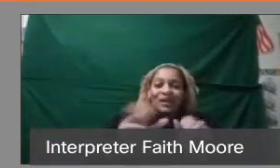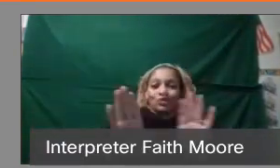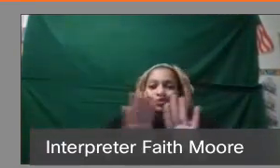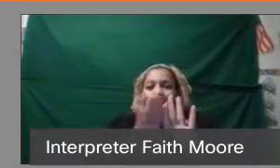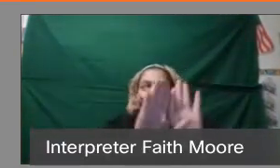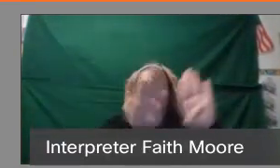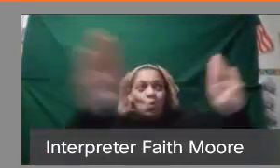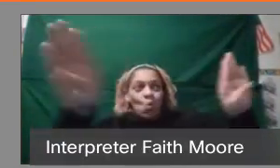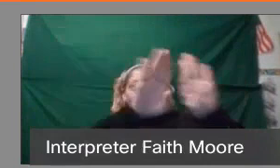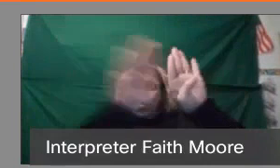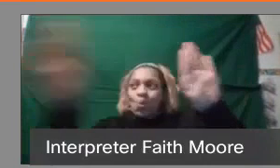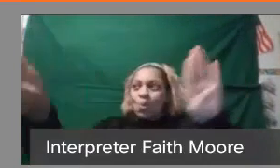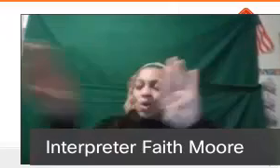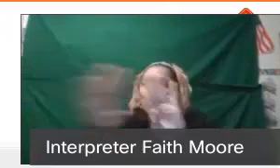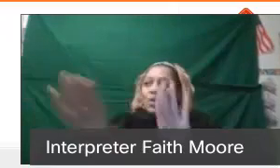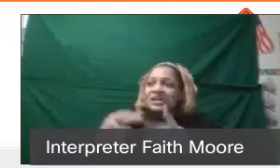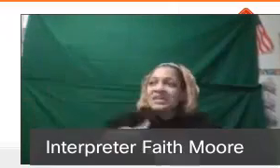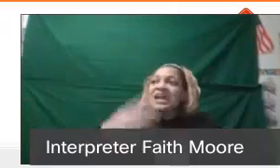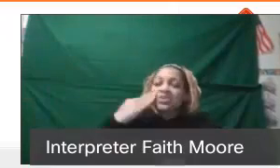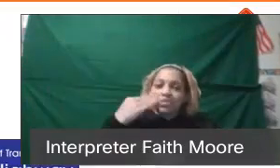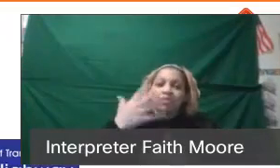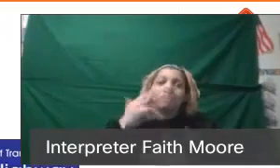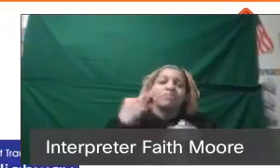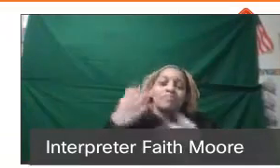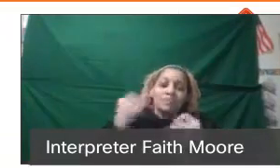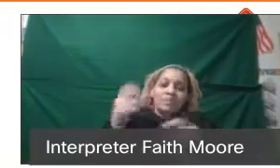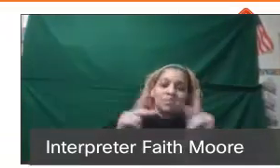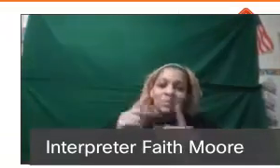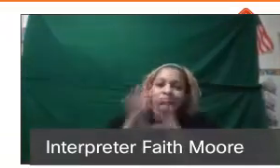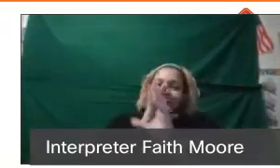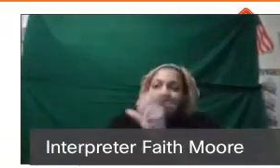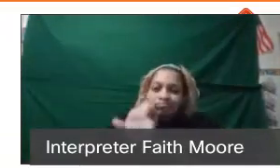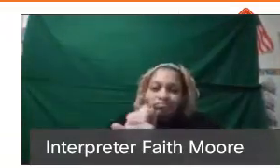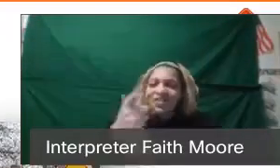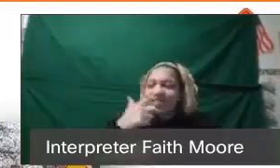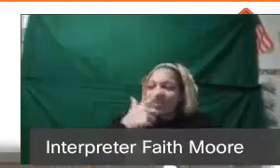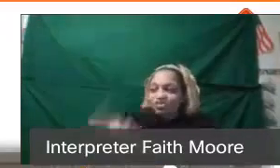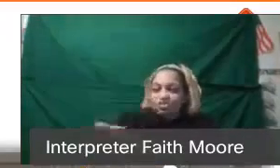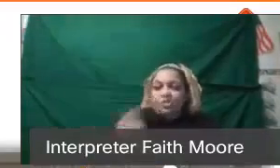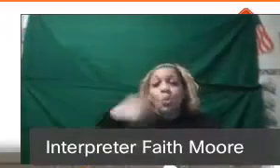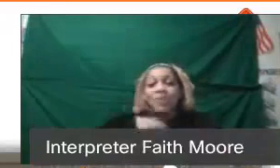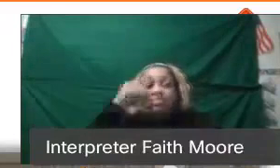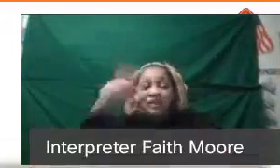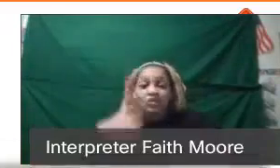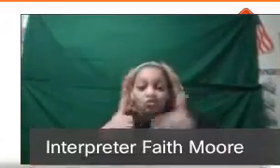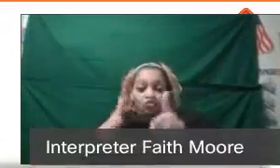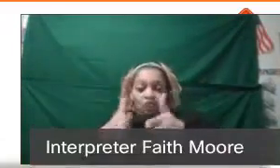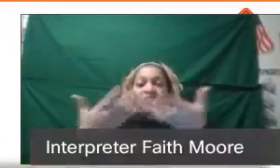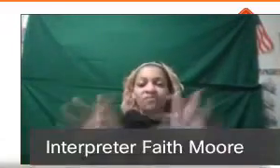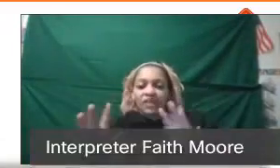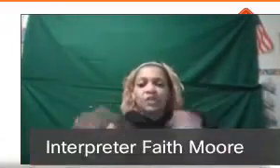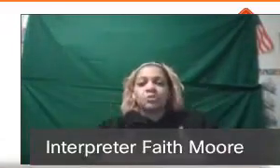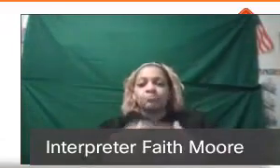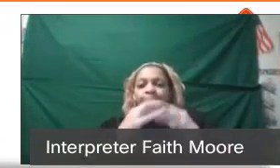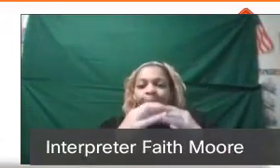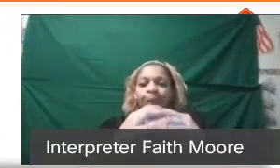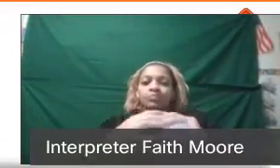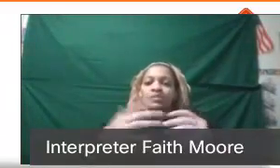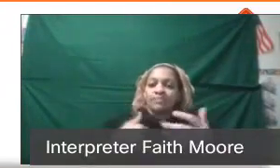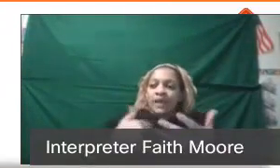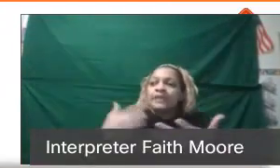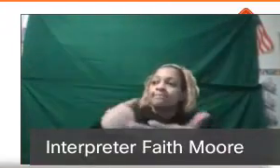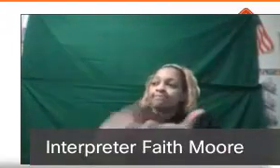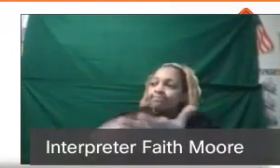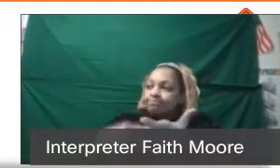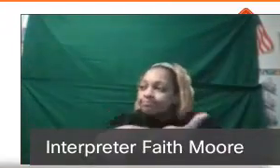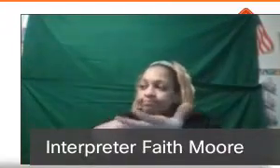And I know that there's been a lot of interest in that. And we think that once the trail is built, that can be sort of an ongoing collaboration partnership with.